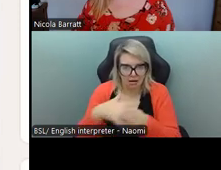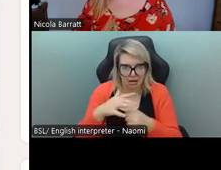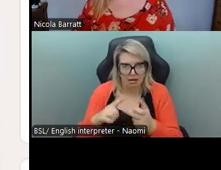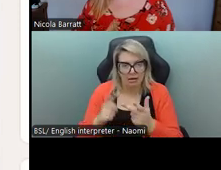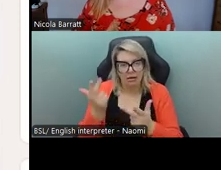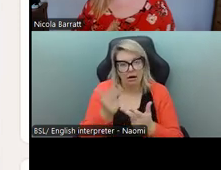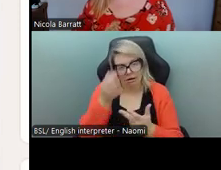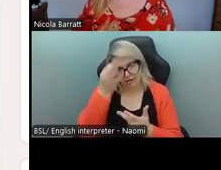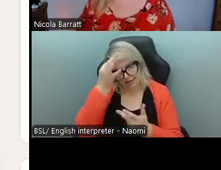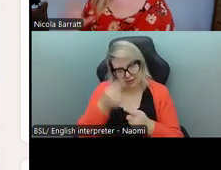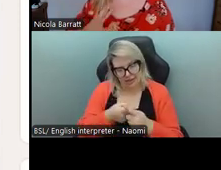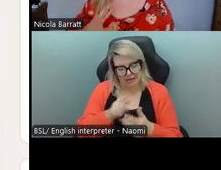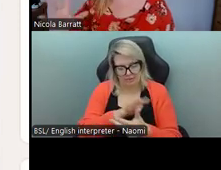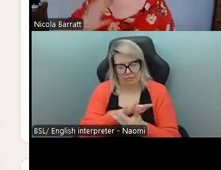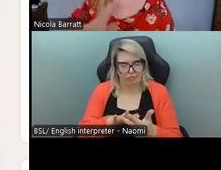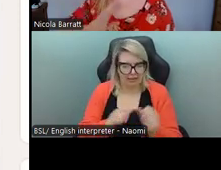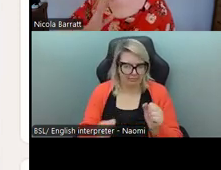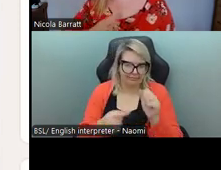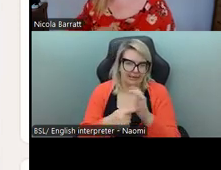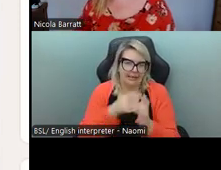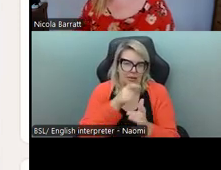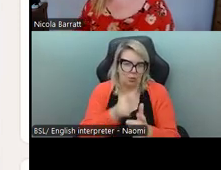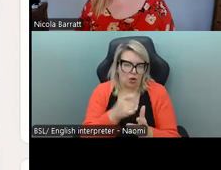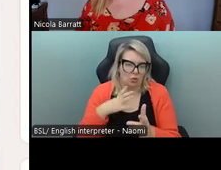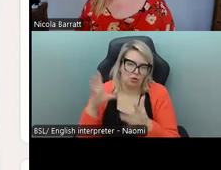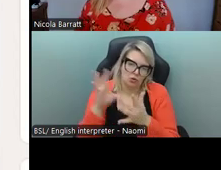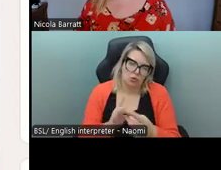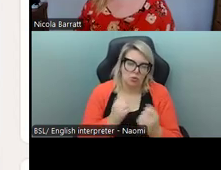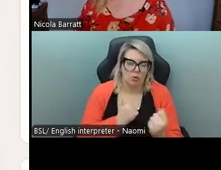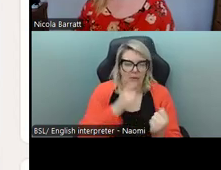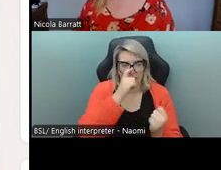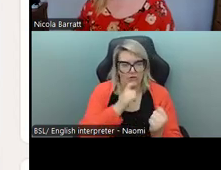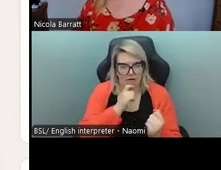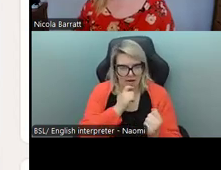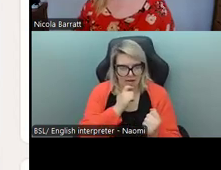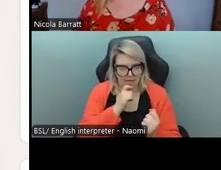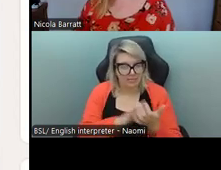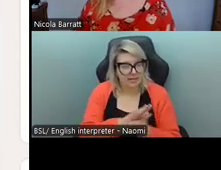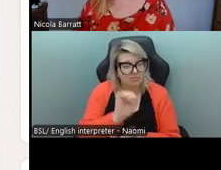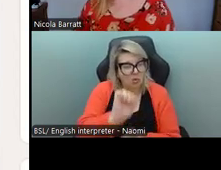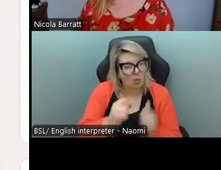Those are three that we would like to be associated with. Your keywords might relate to your art form,